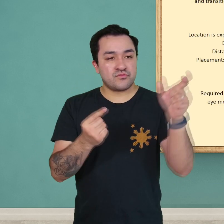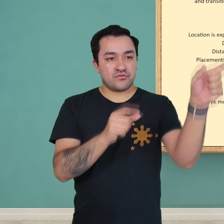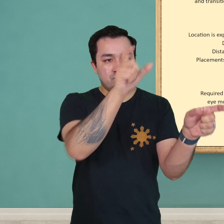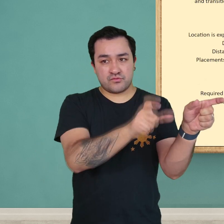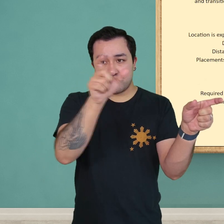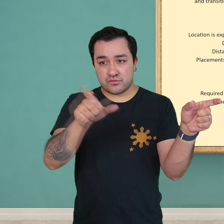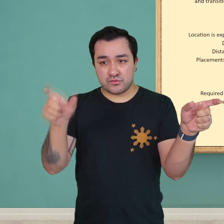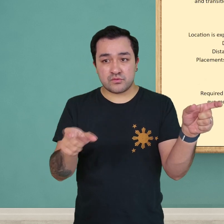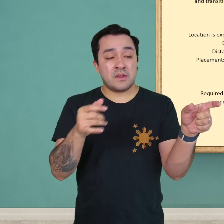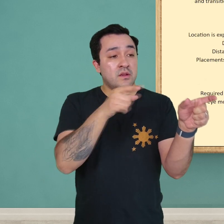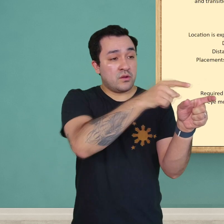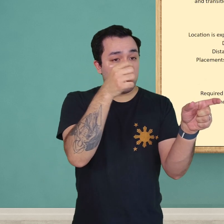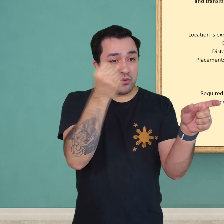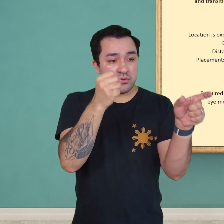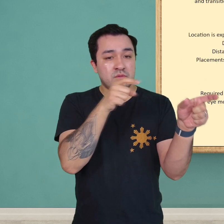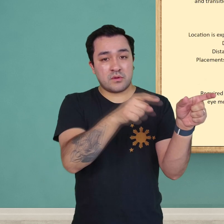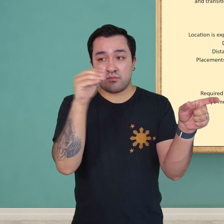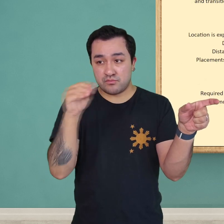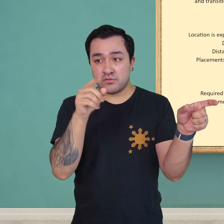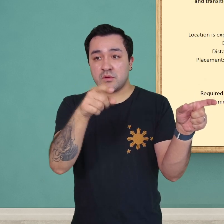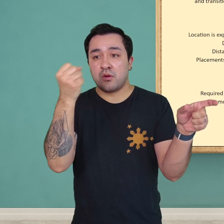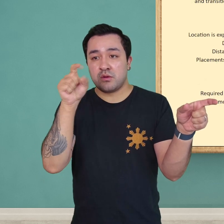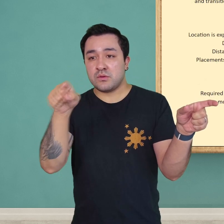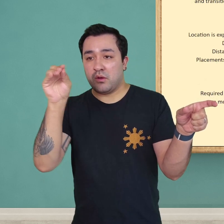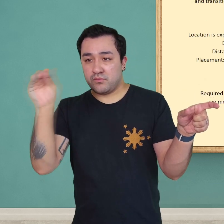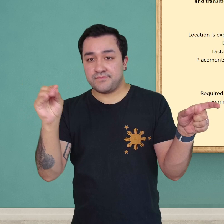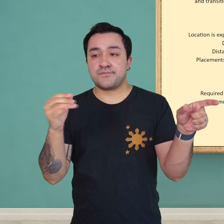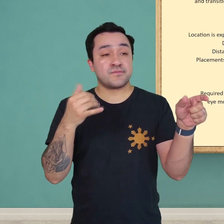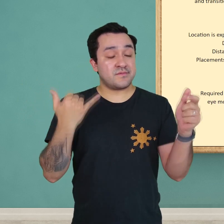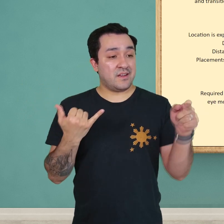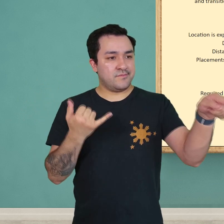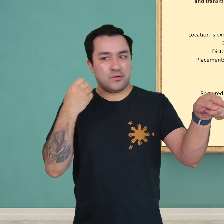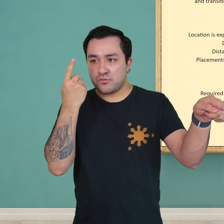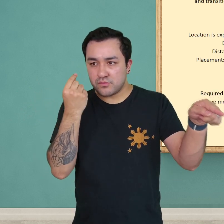Movement is going to change into the HOLD-MOVE columns. Each column will